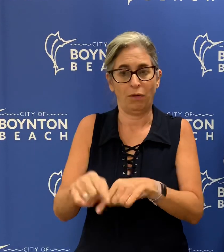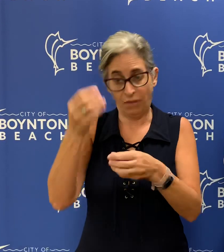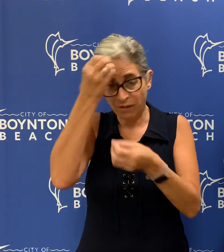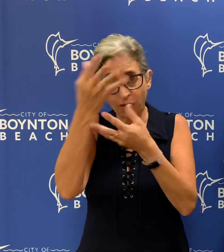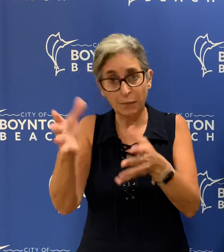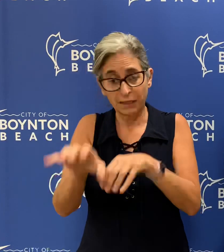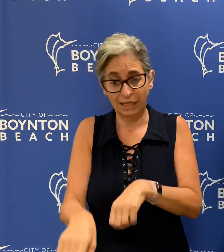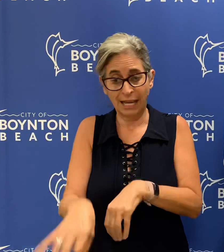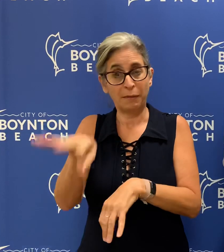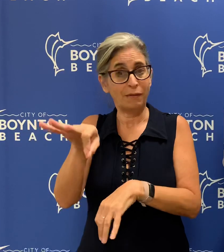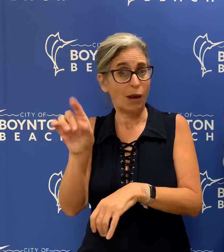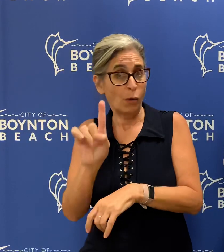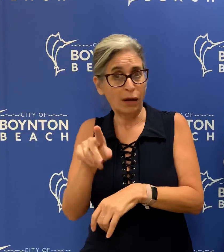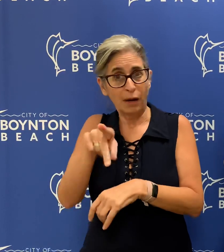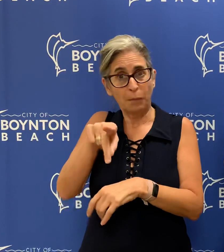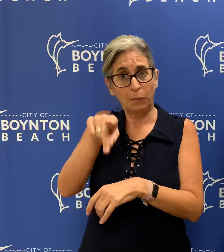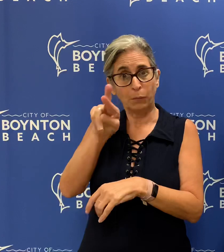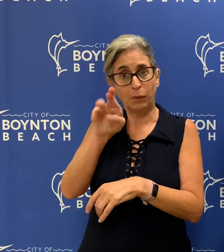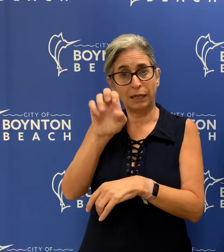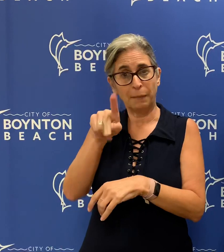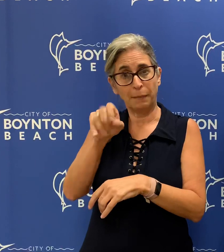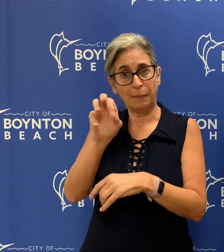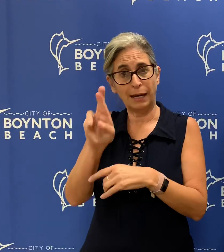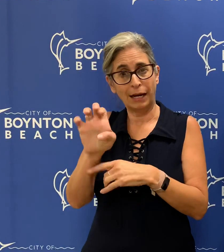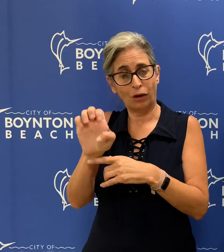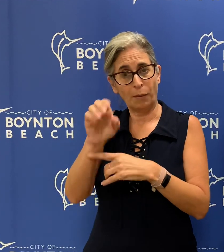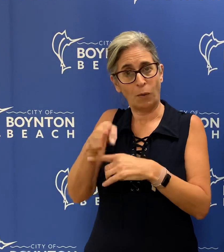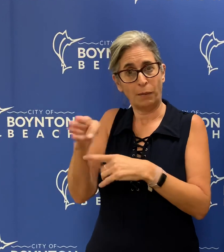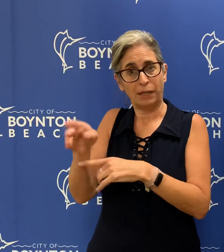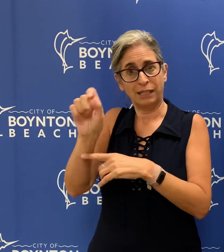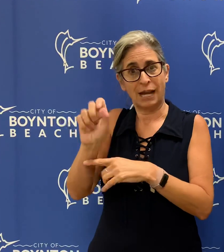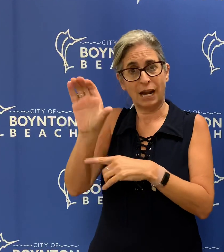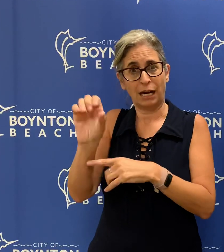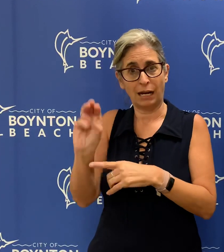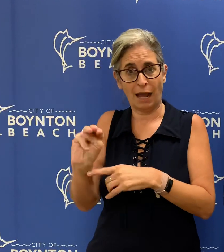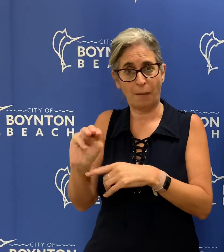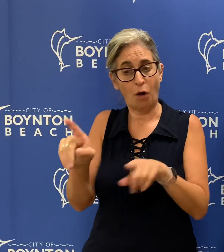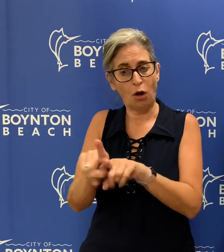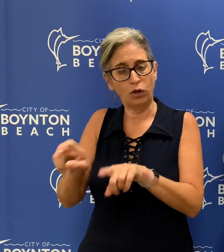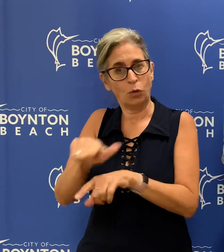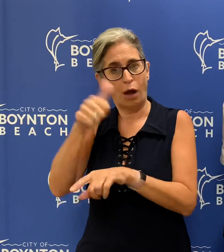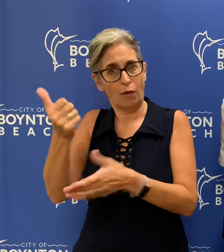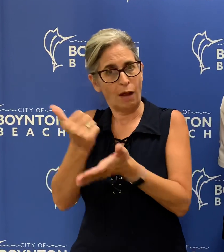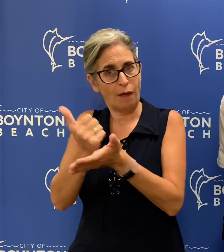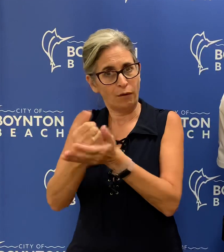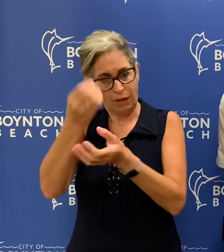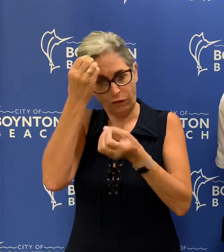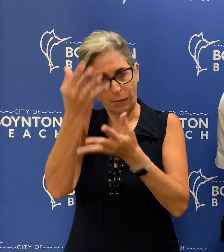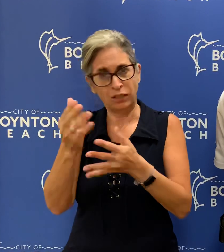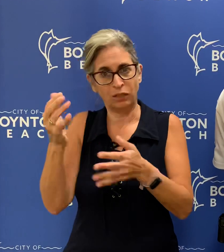found at PrepareBoyntonBeach.com, as well as other useful information related